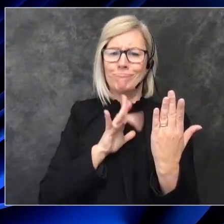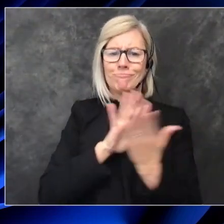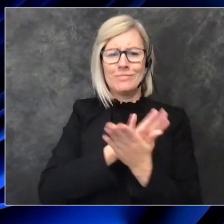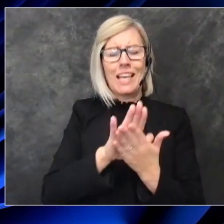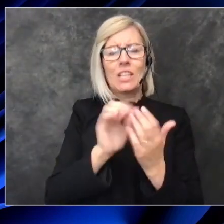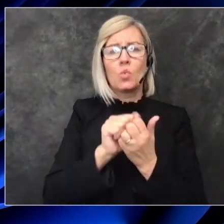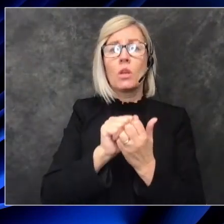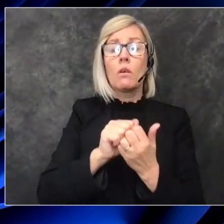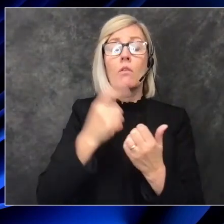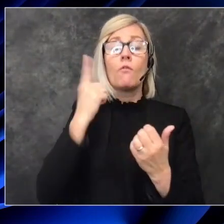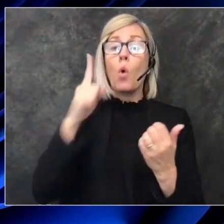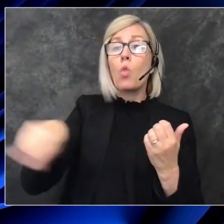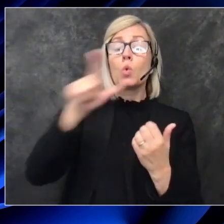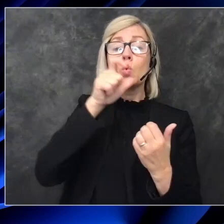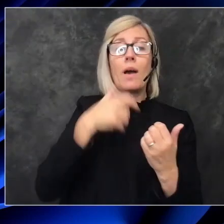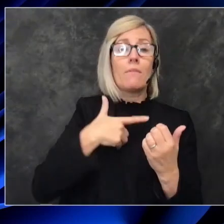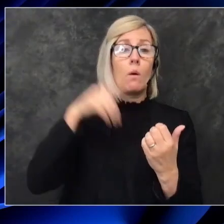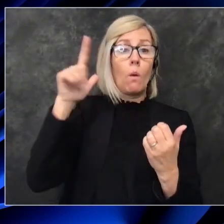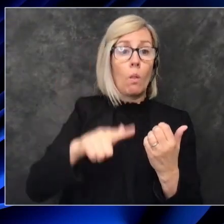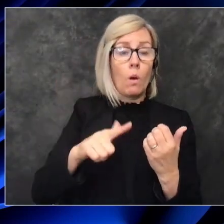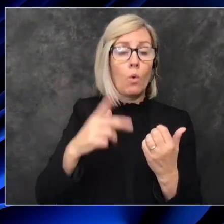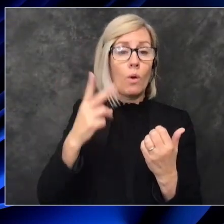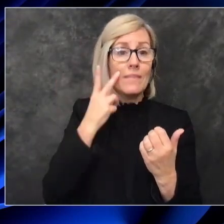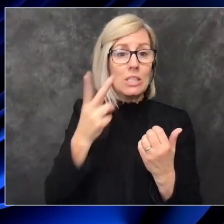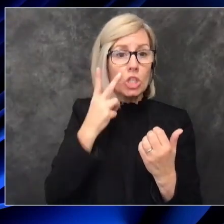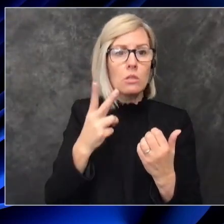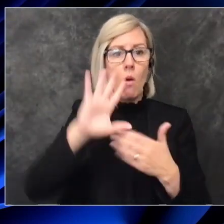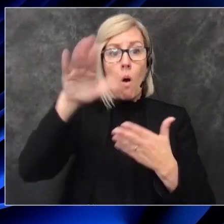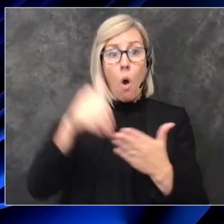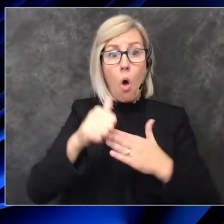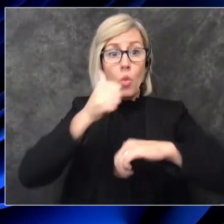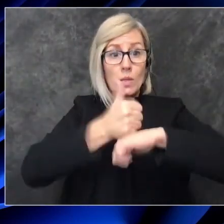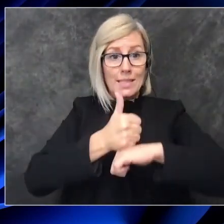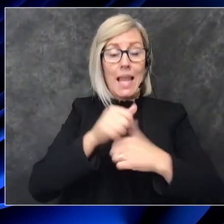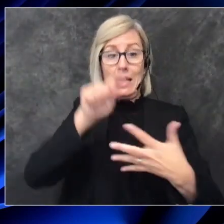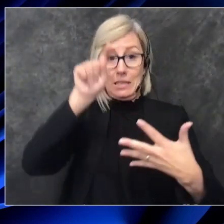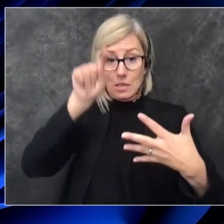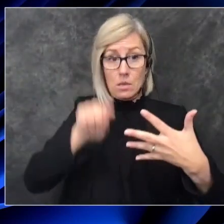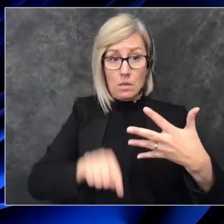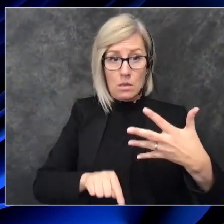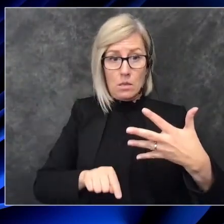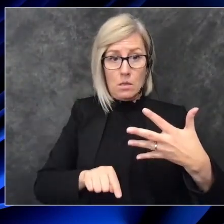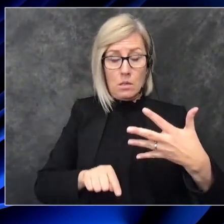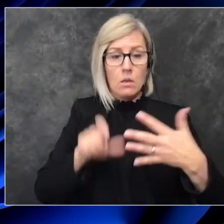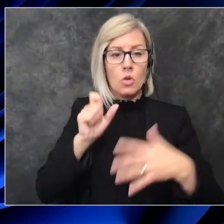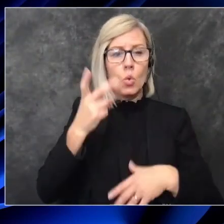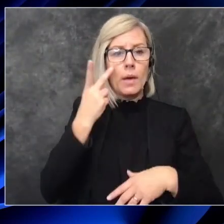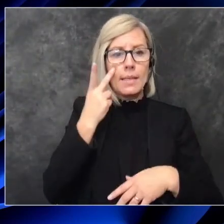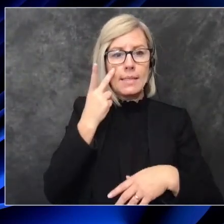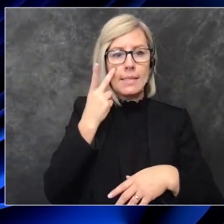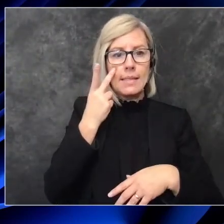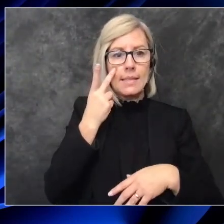You'll notice that all these settings straight up and down. You can see them right in a vertical row,